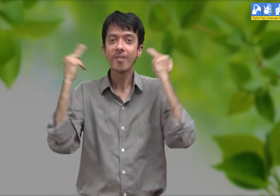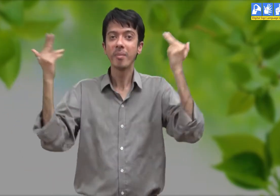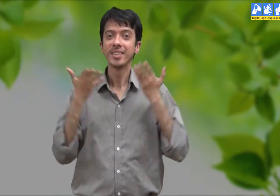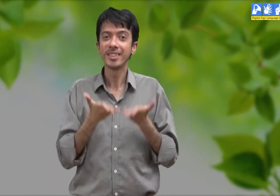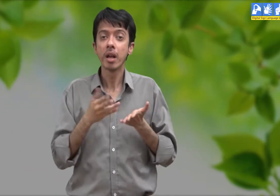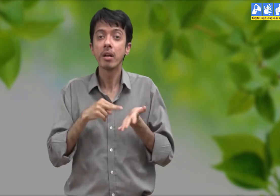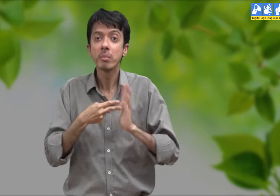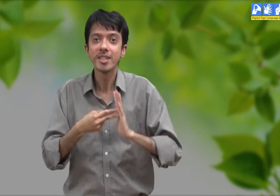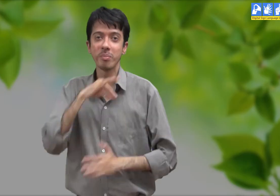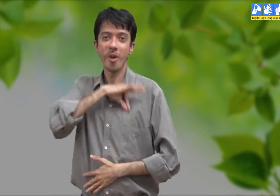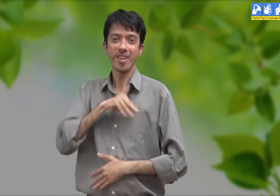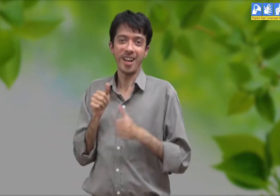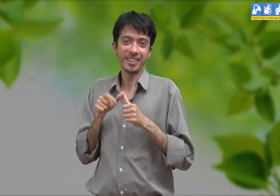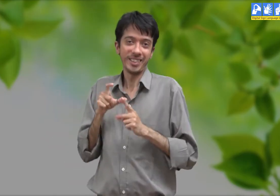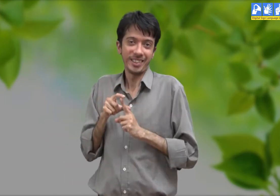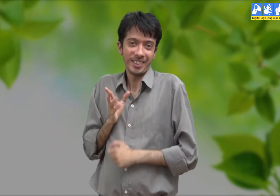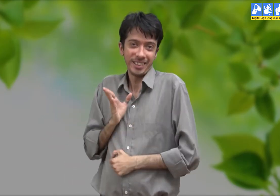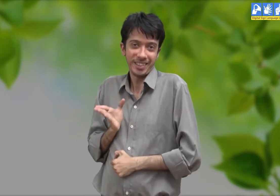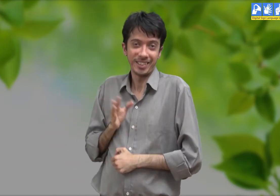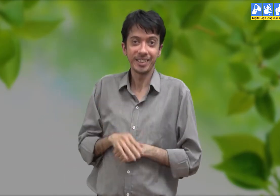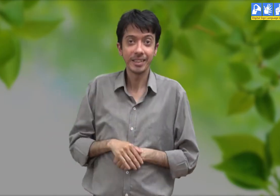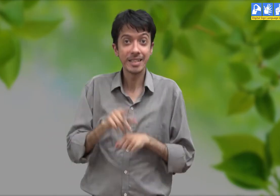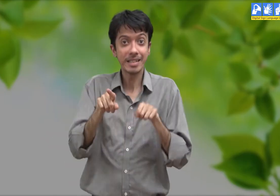It also strengthens the longevity of the school.